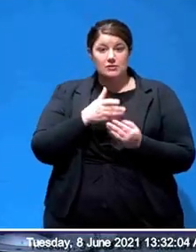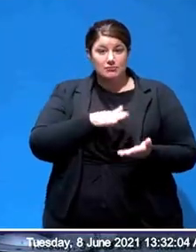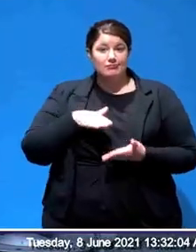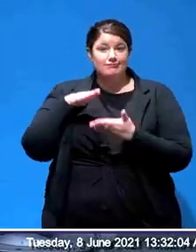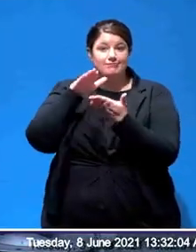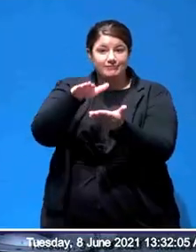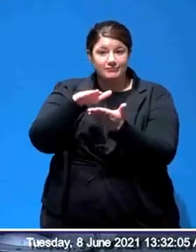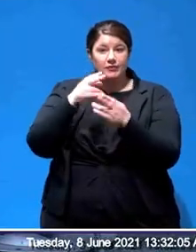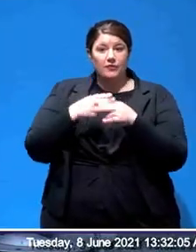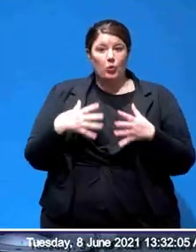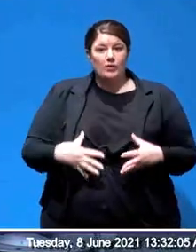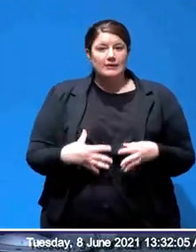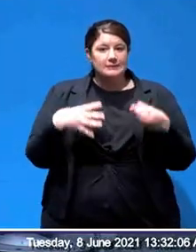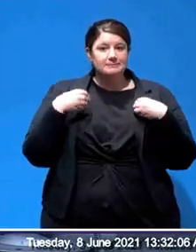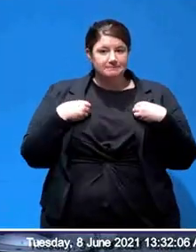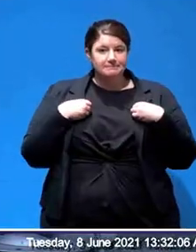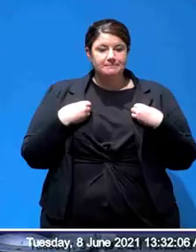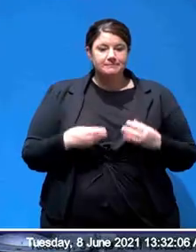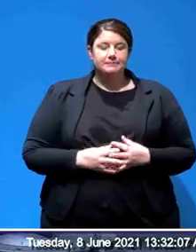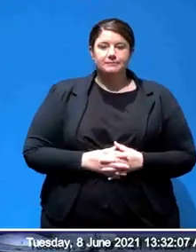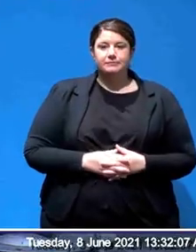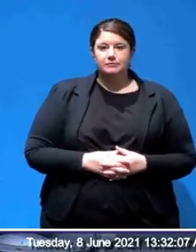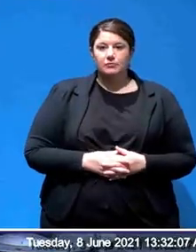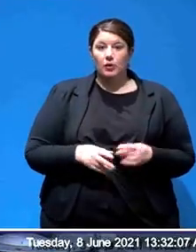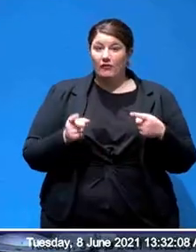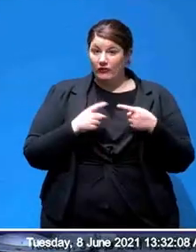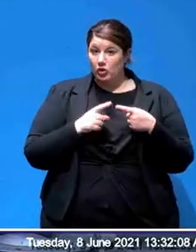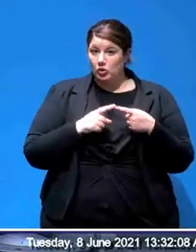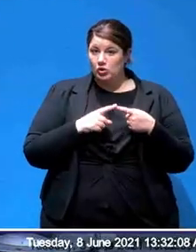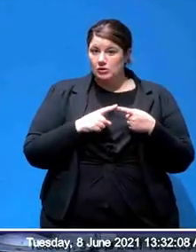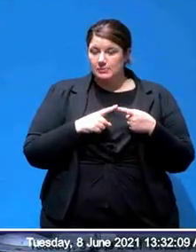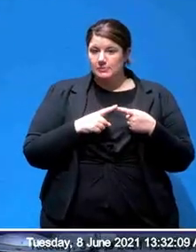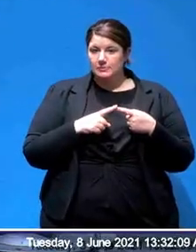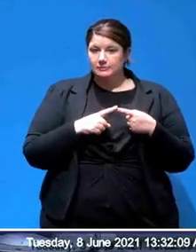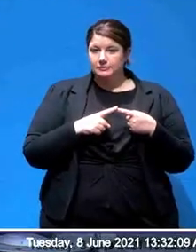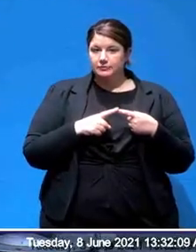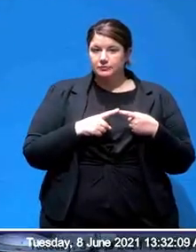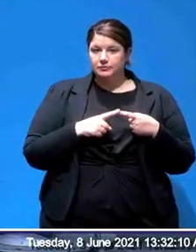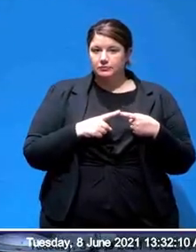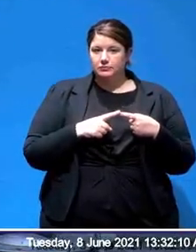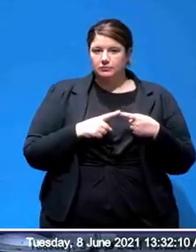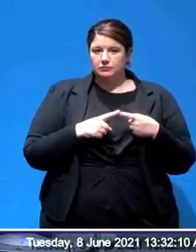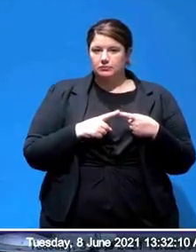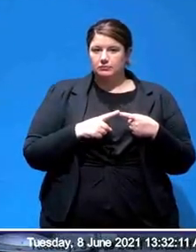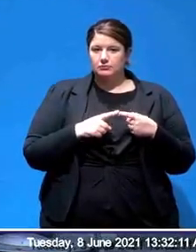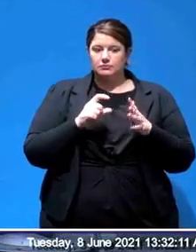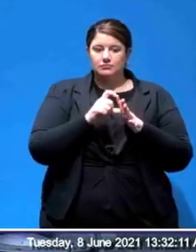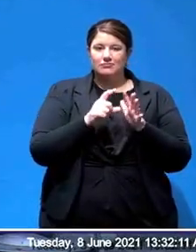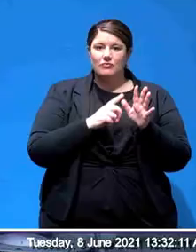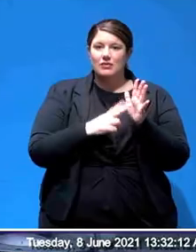into evidence now. The first is what I might call Daniel Rogers' video.